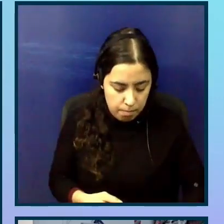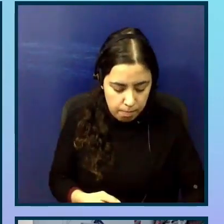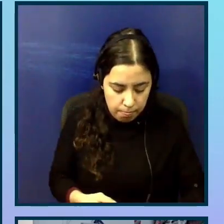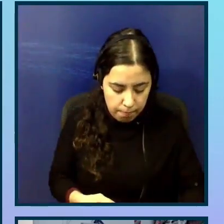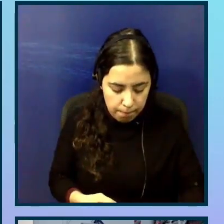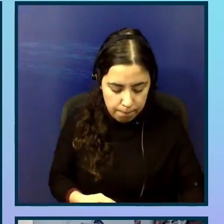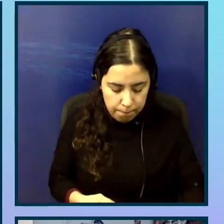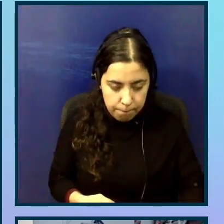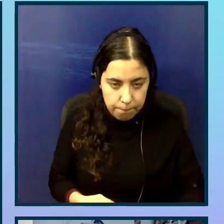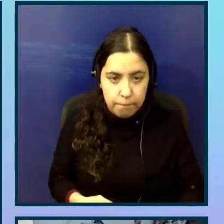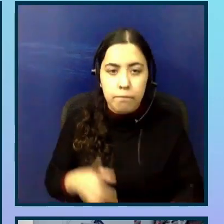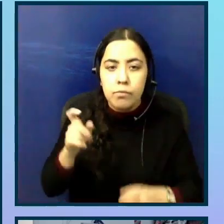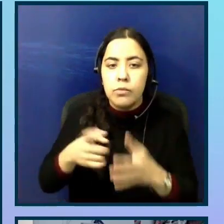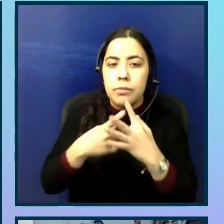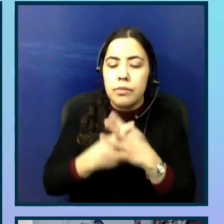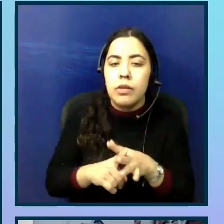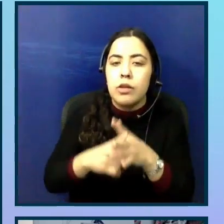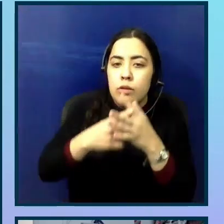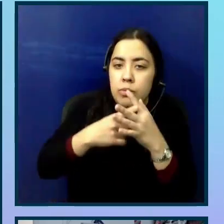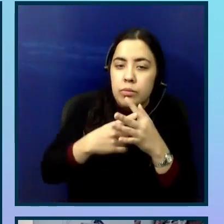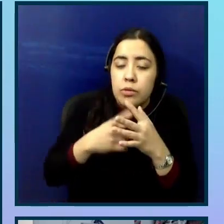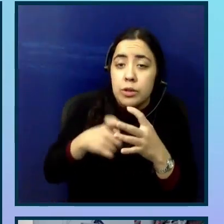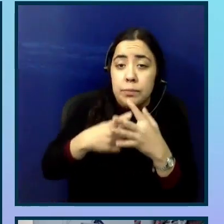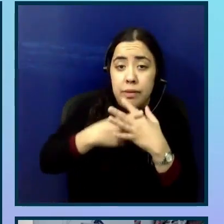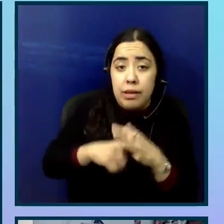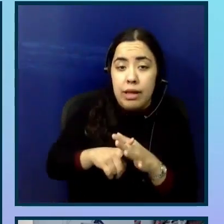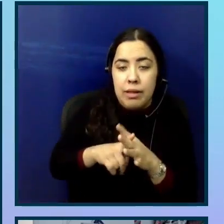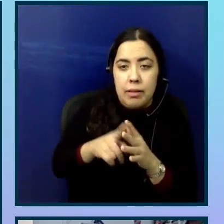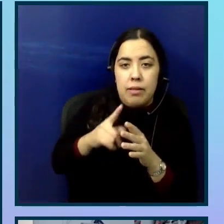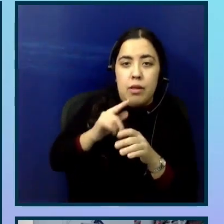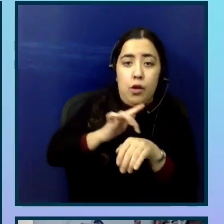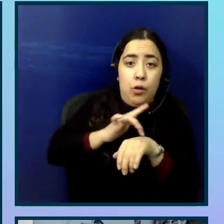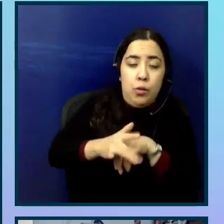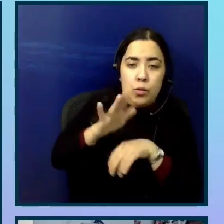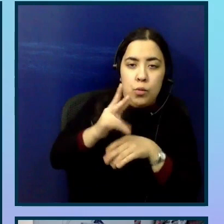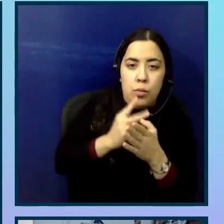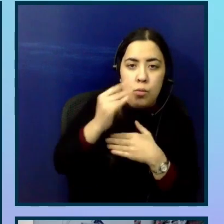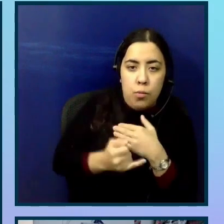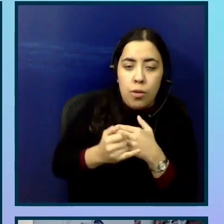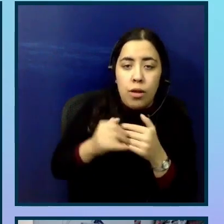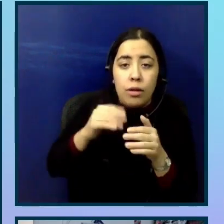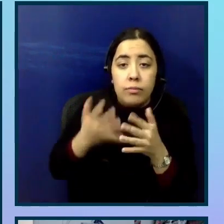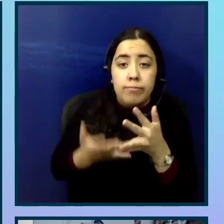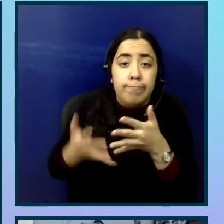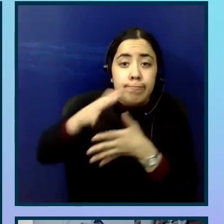of the planning phase of your project. Include accessibility in your project charters and requirements.